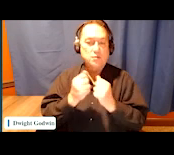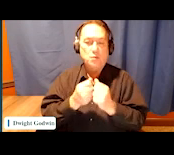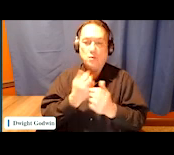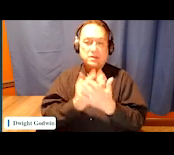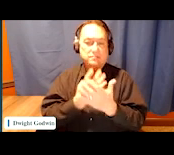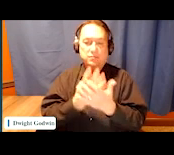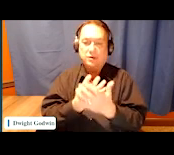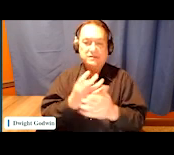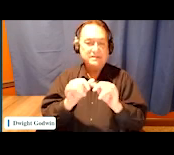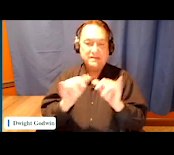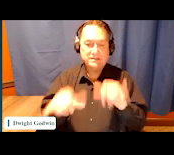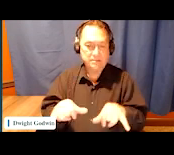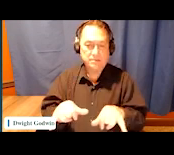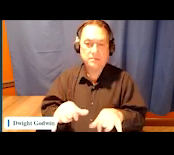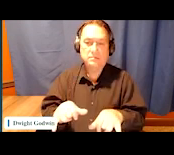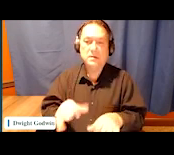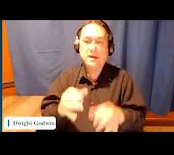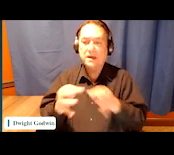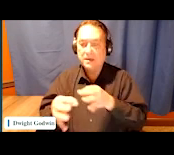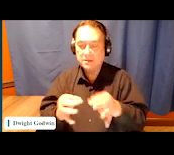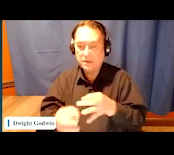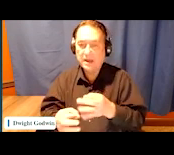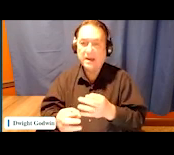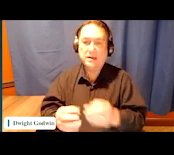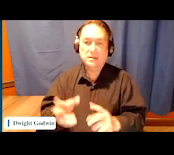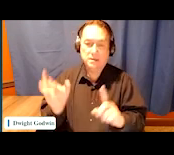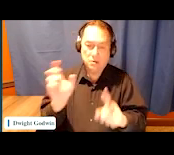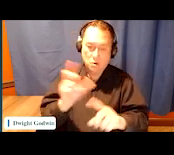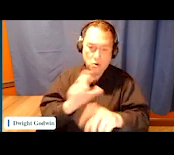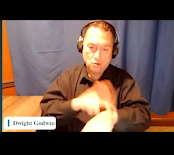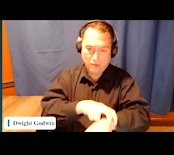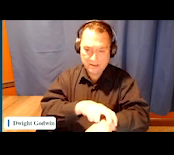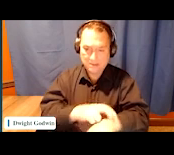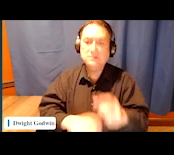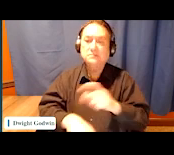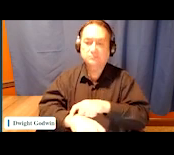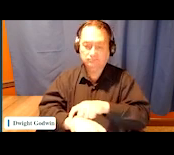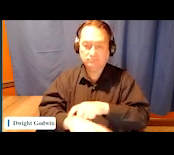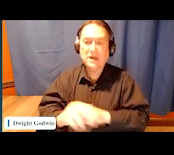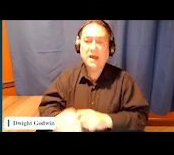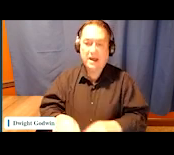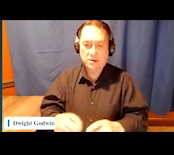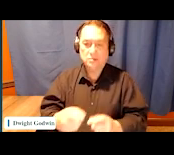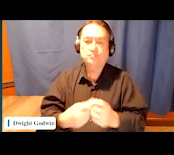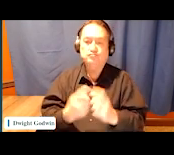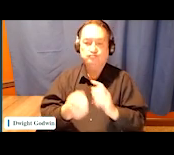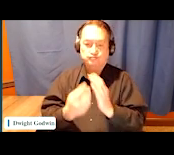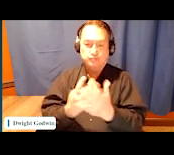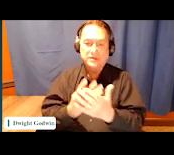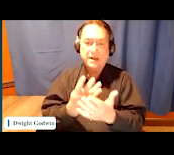They can help explain the arrest, attention, and arraignment process, and throughout the process, help to ensure that the individual feels safe and respected.